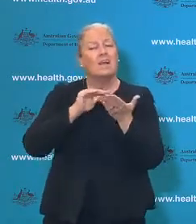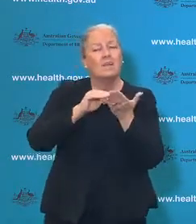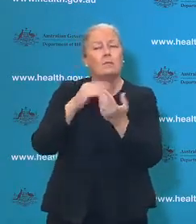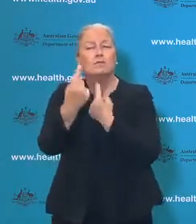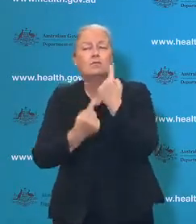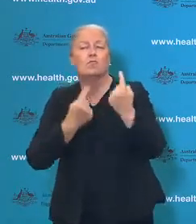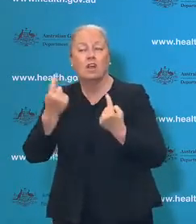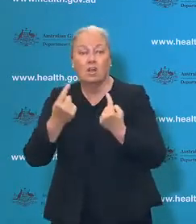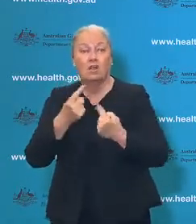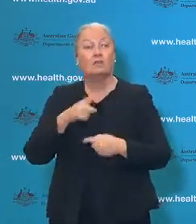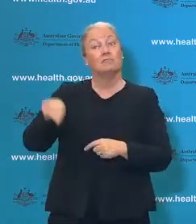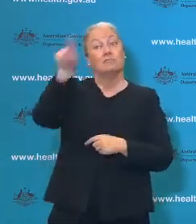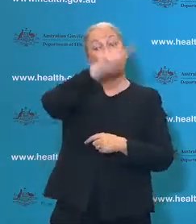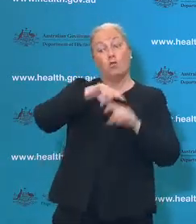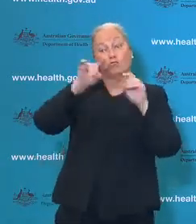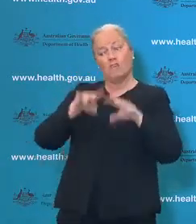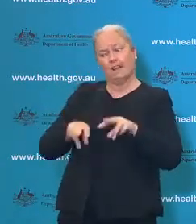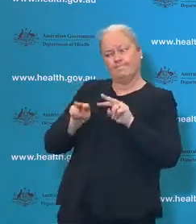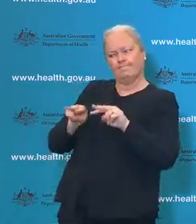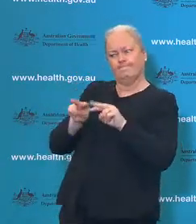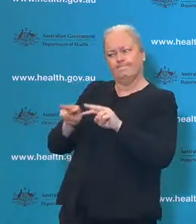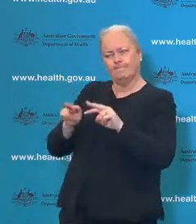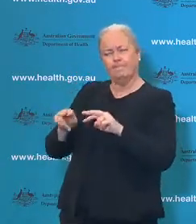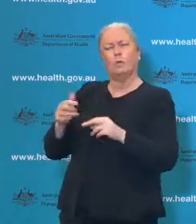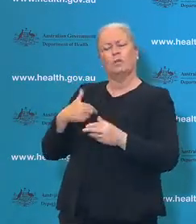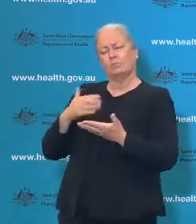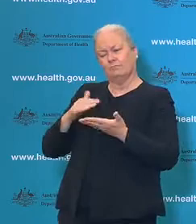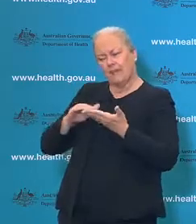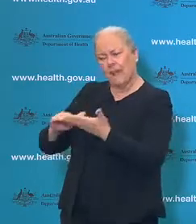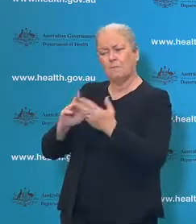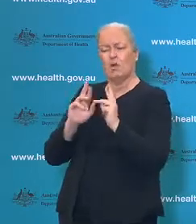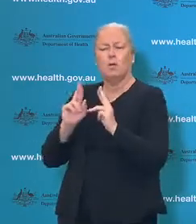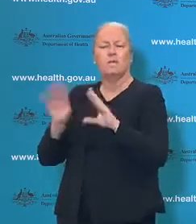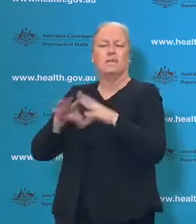supports you and we are grateful for all that you are doing to stop the spread of